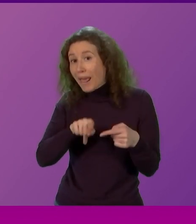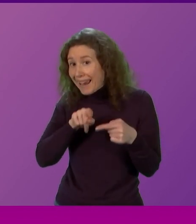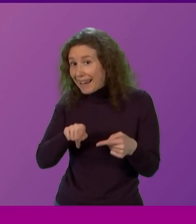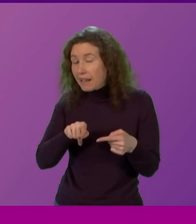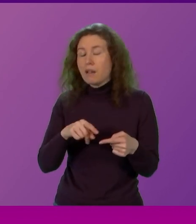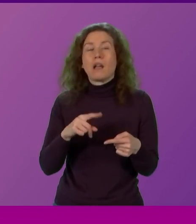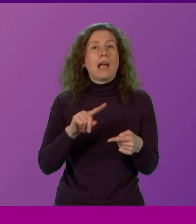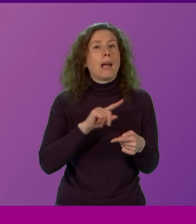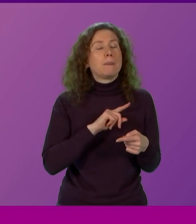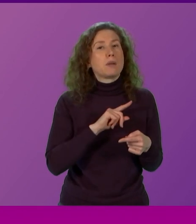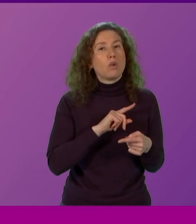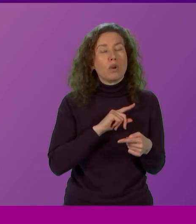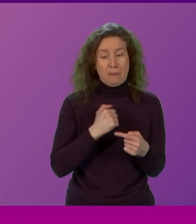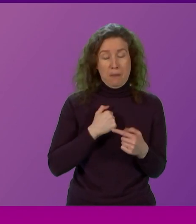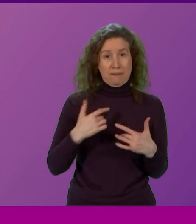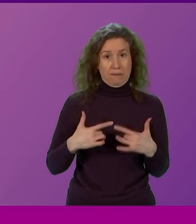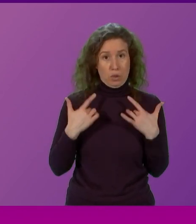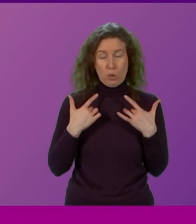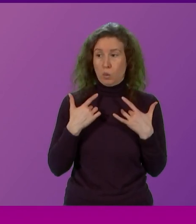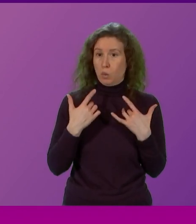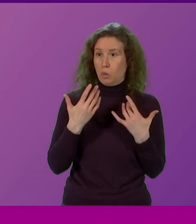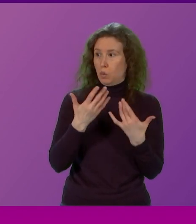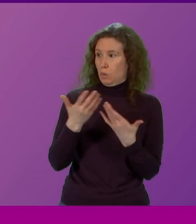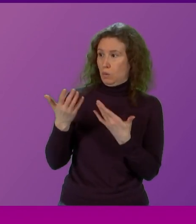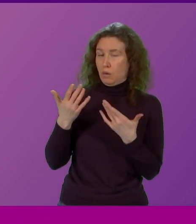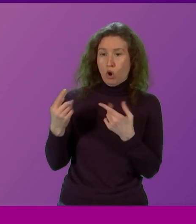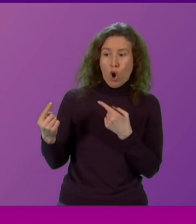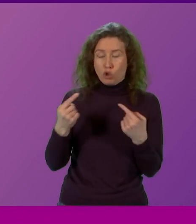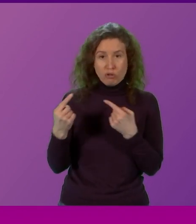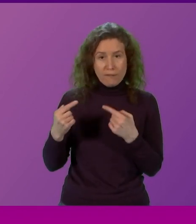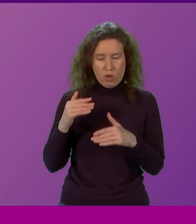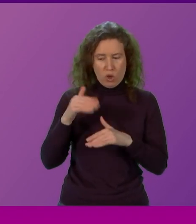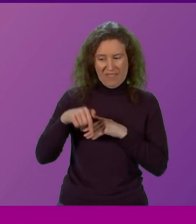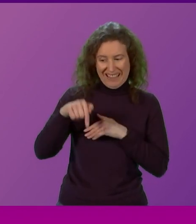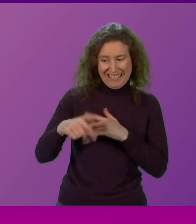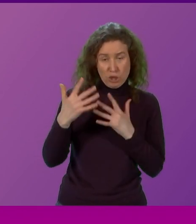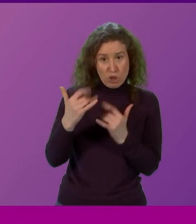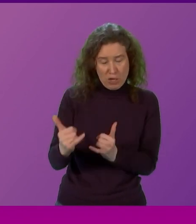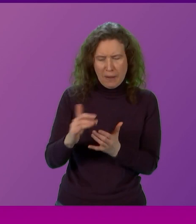Because the—in my view, manufactured—controversy around the survey led to some local authorities